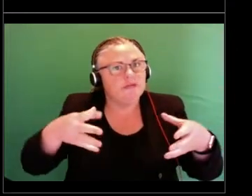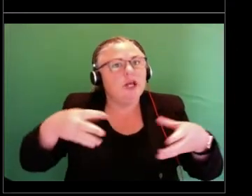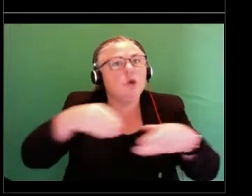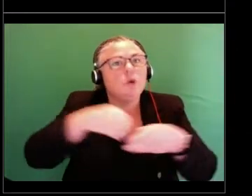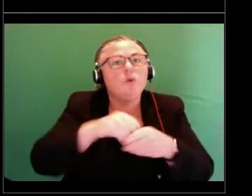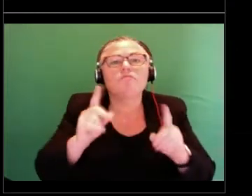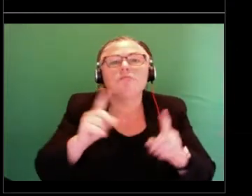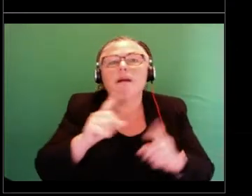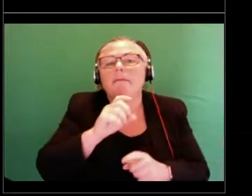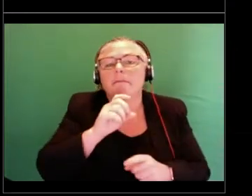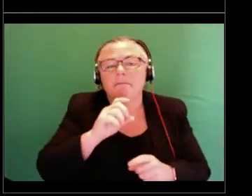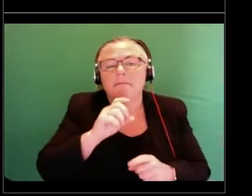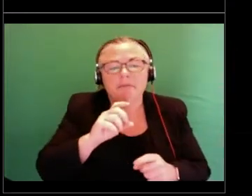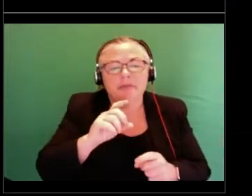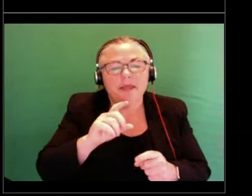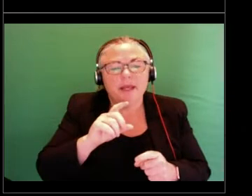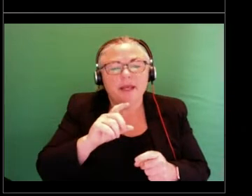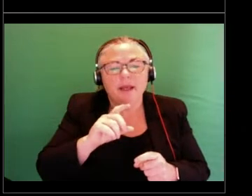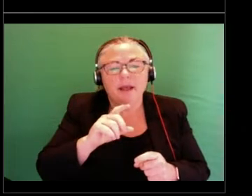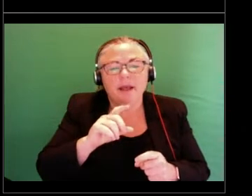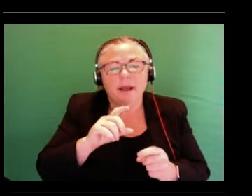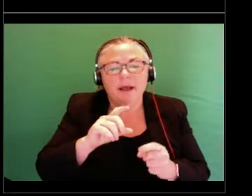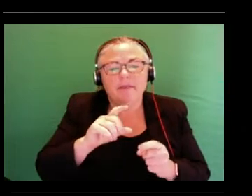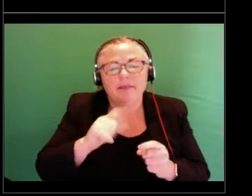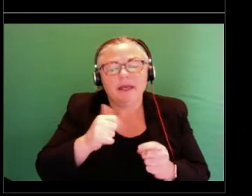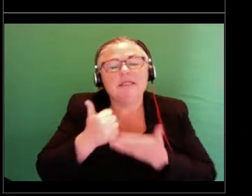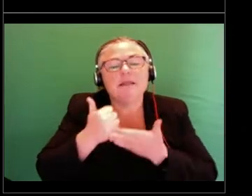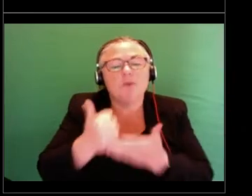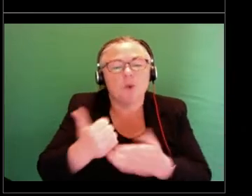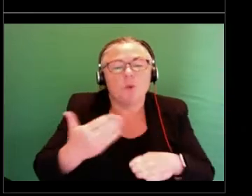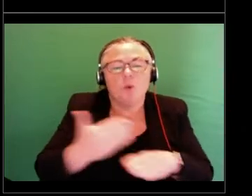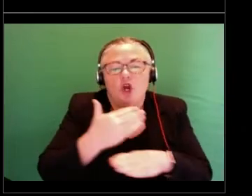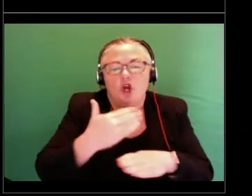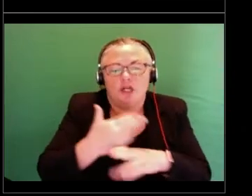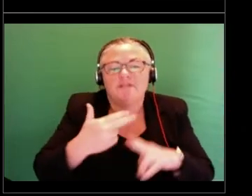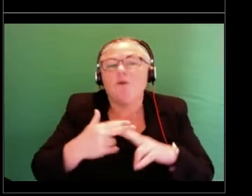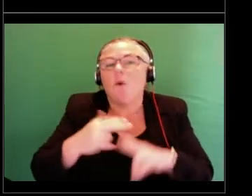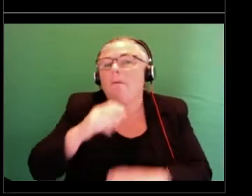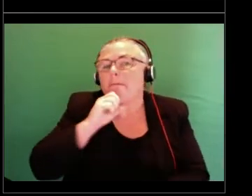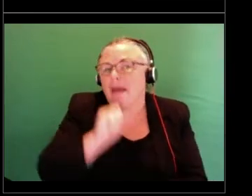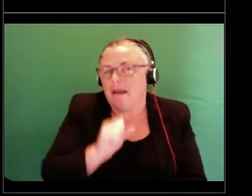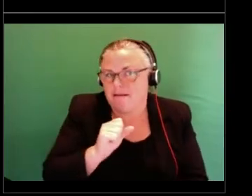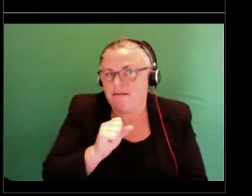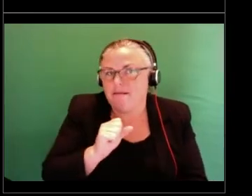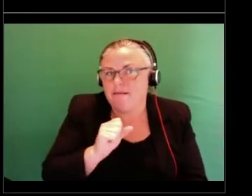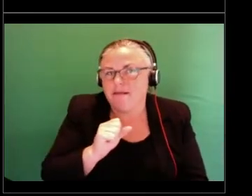assist in those circumstances. So just clarifying again, so the clients with matters in court that day, some of you, and